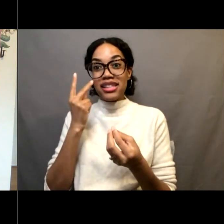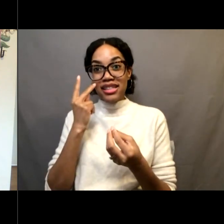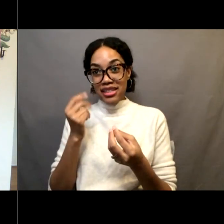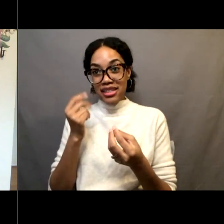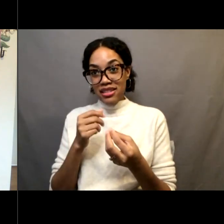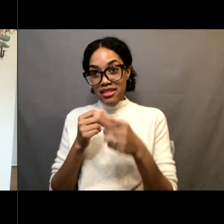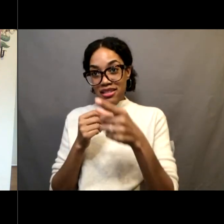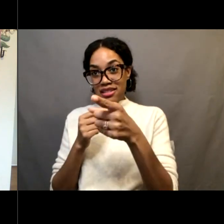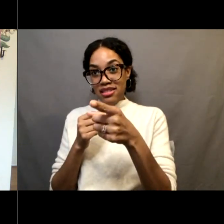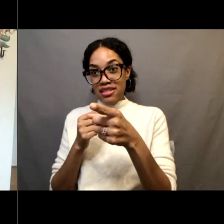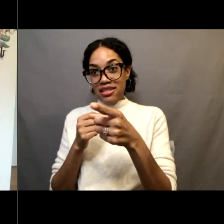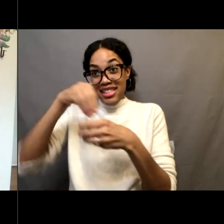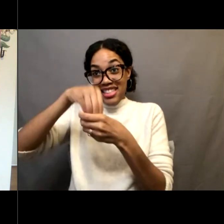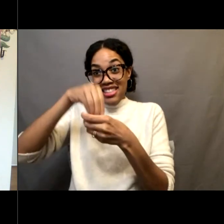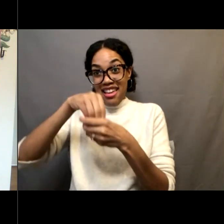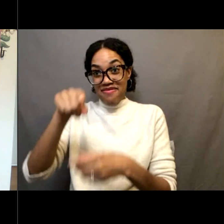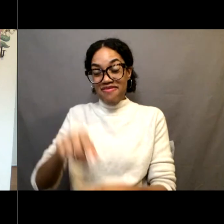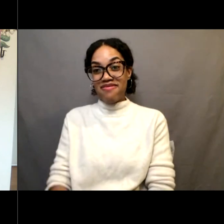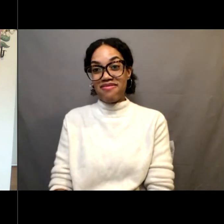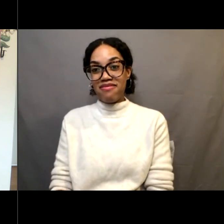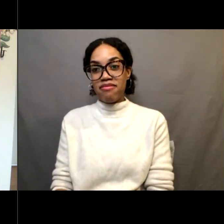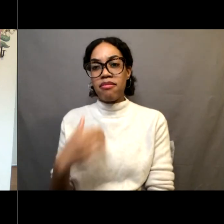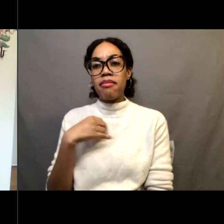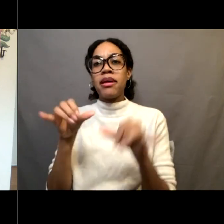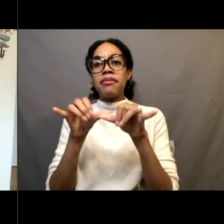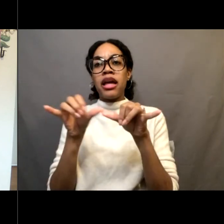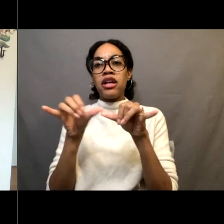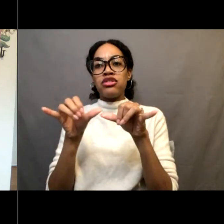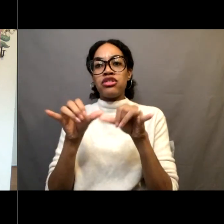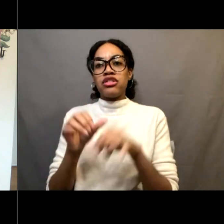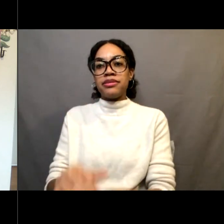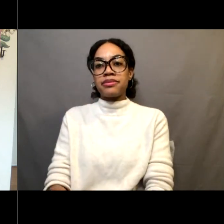and then I'll just measure this for you. So me squeezing out the sponge